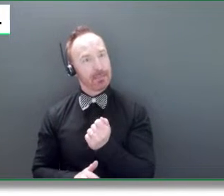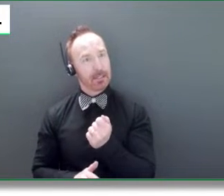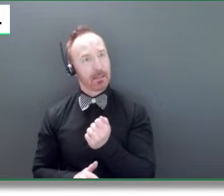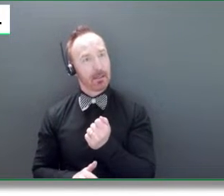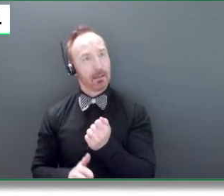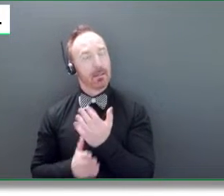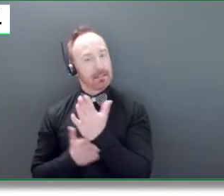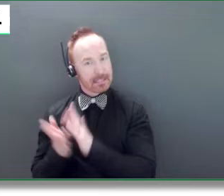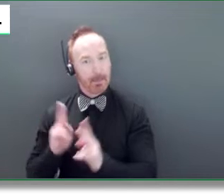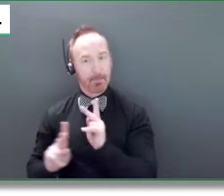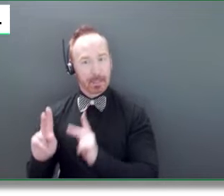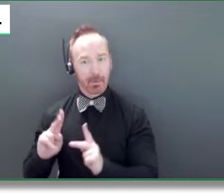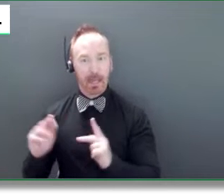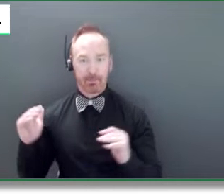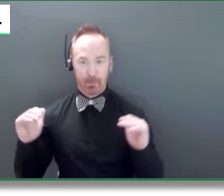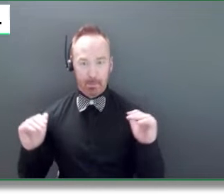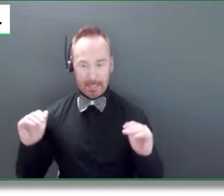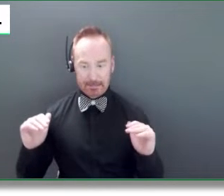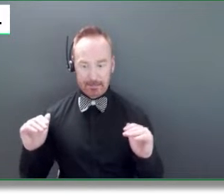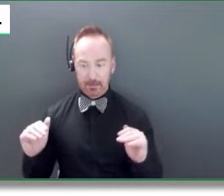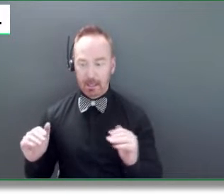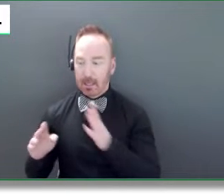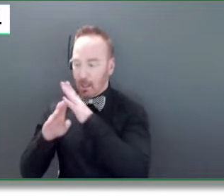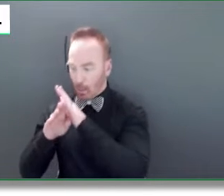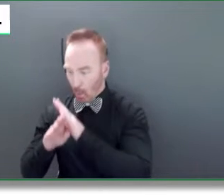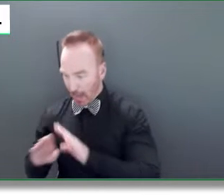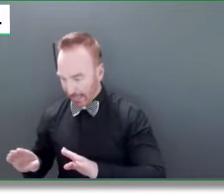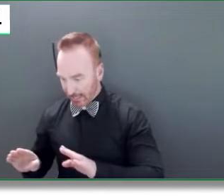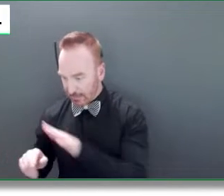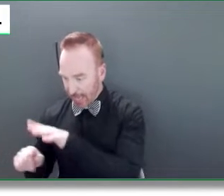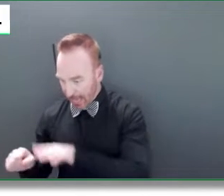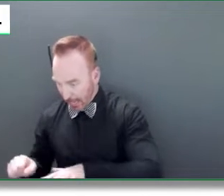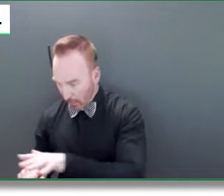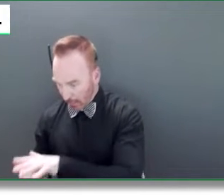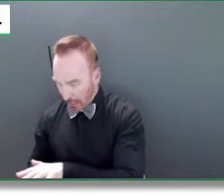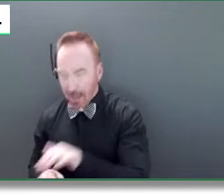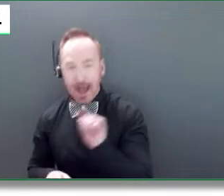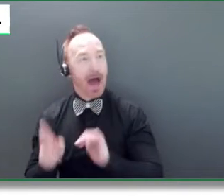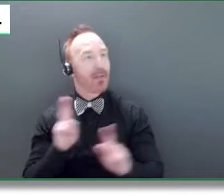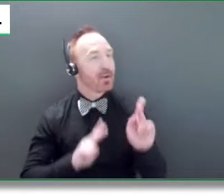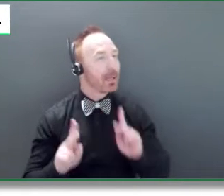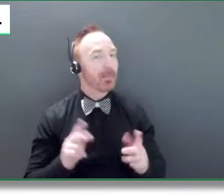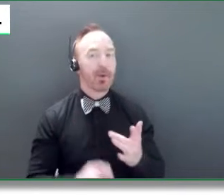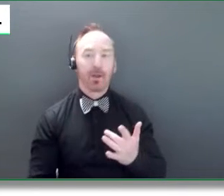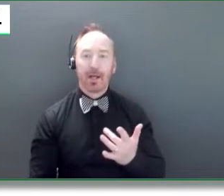with other people who want more hectic hectic environment and experiences.